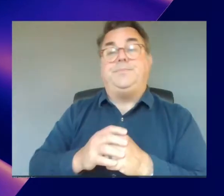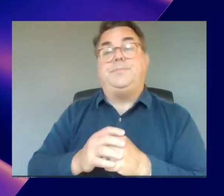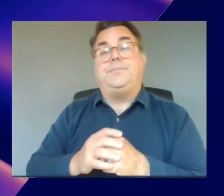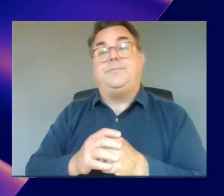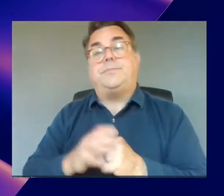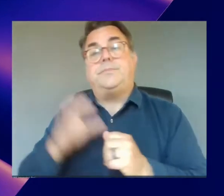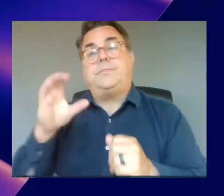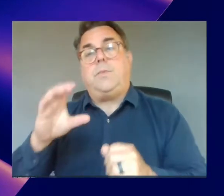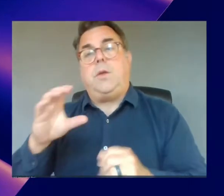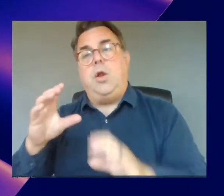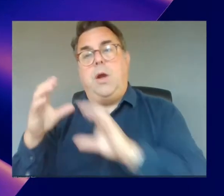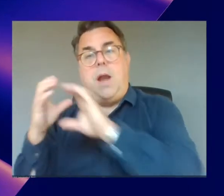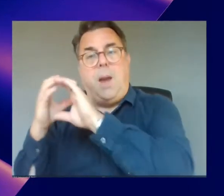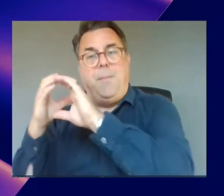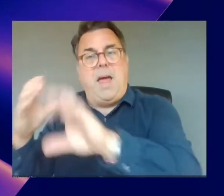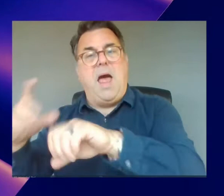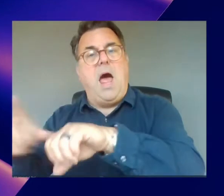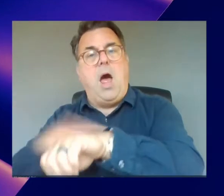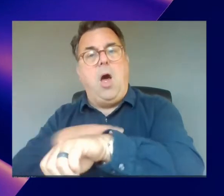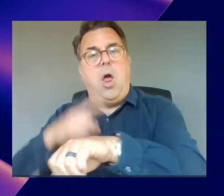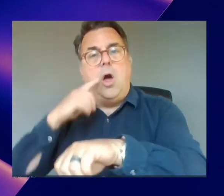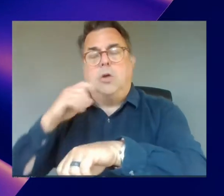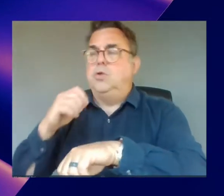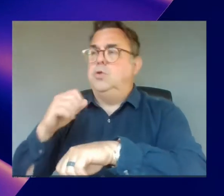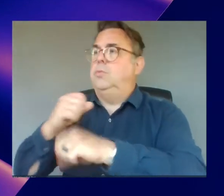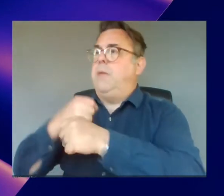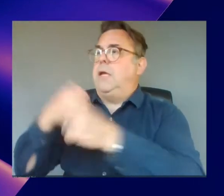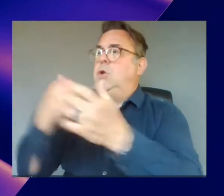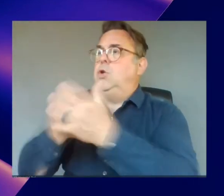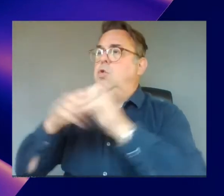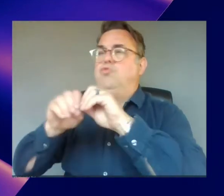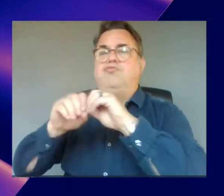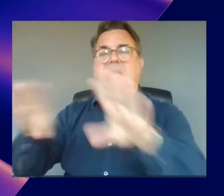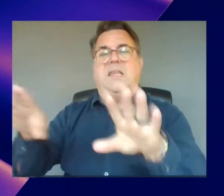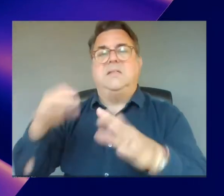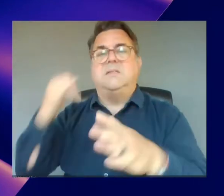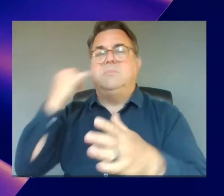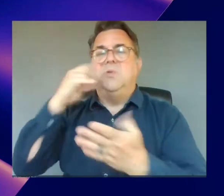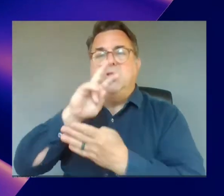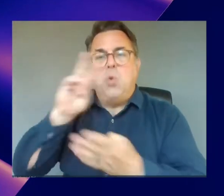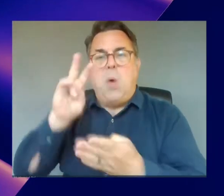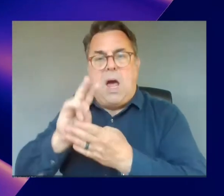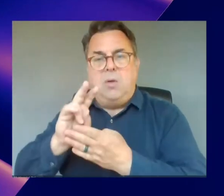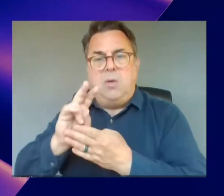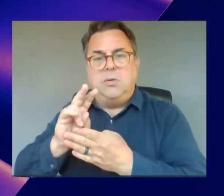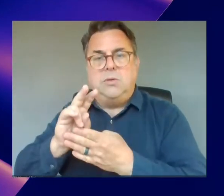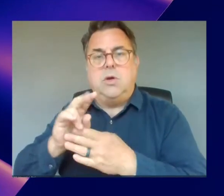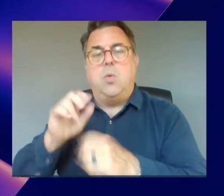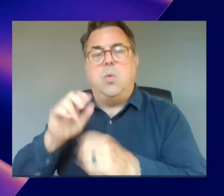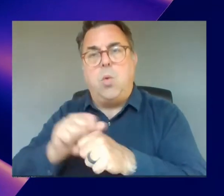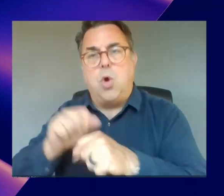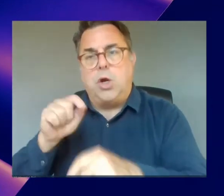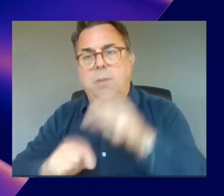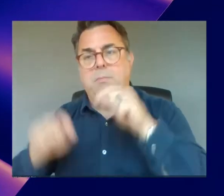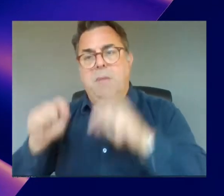about how long it takes us to do a new release of our software. Say it takes two hours. So we work backwards and say, "Yeah, about 7:00 PM.